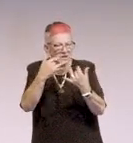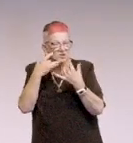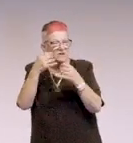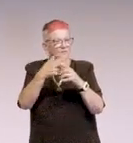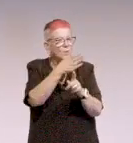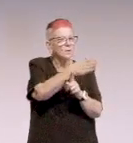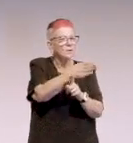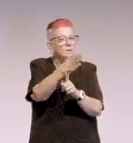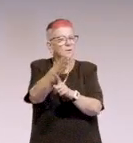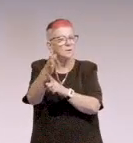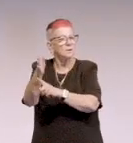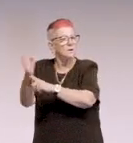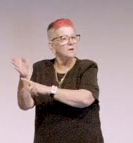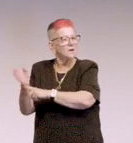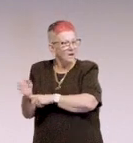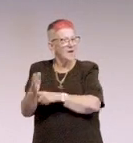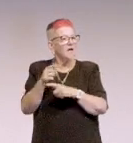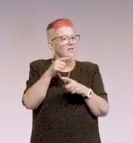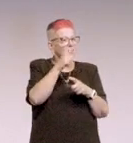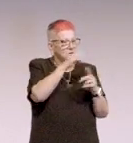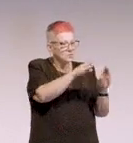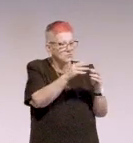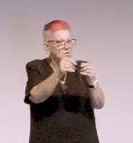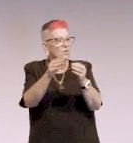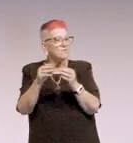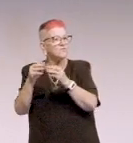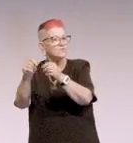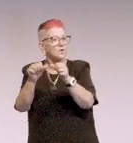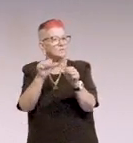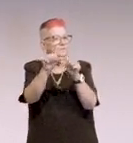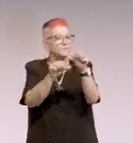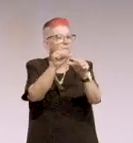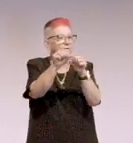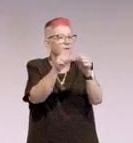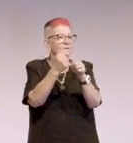bill and that quote won't .